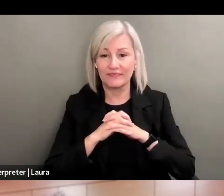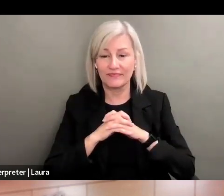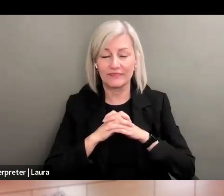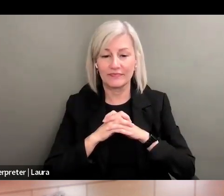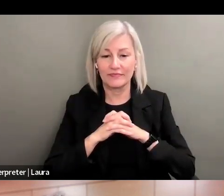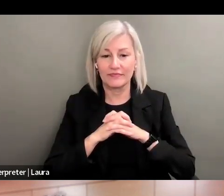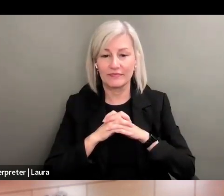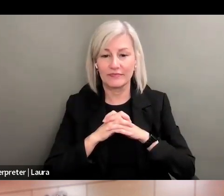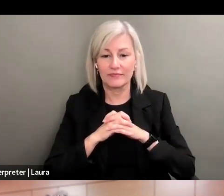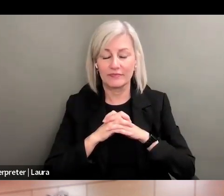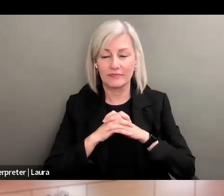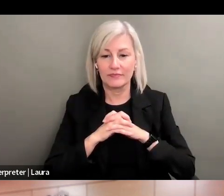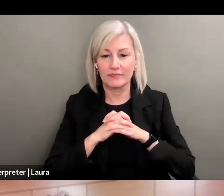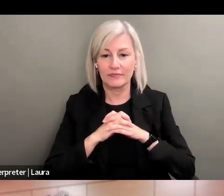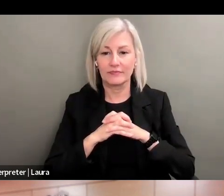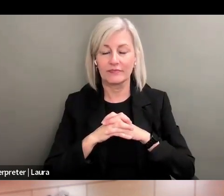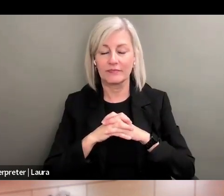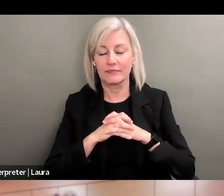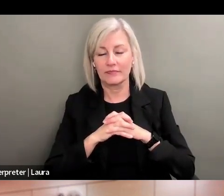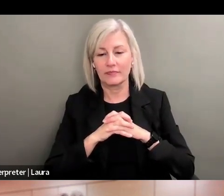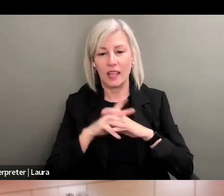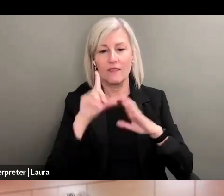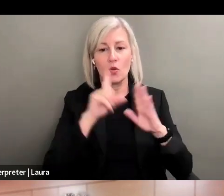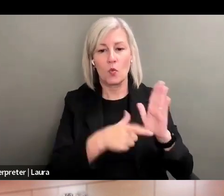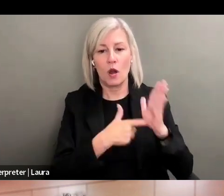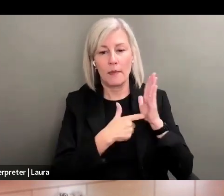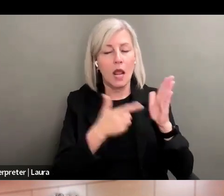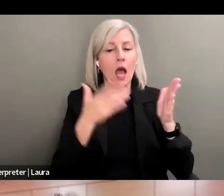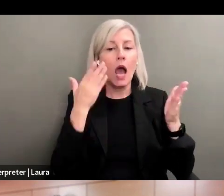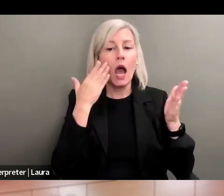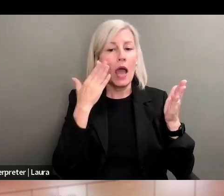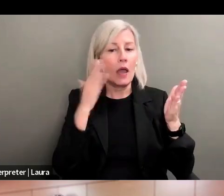For the requirement, I don't know if there's a requirement for two people.